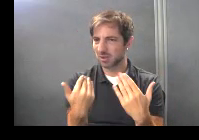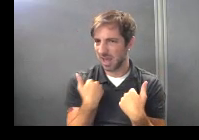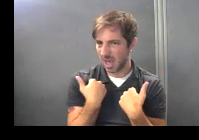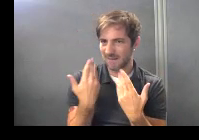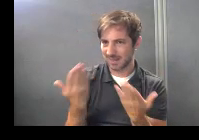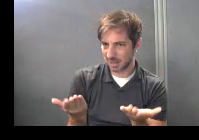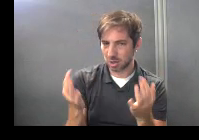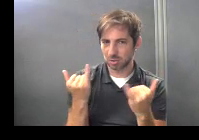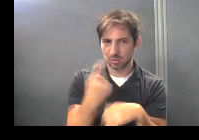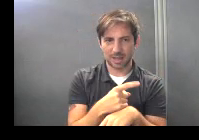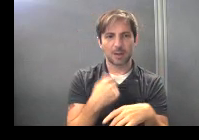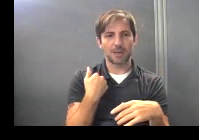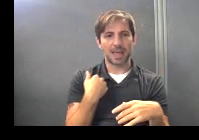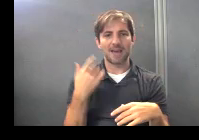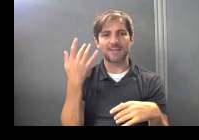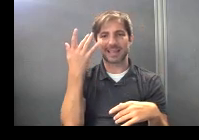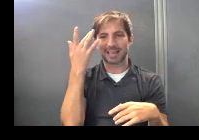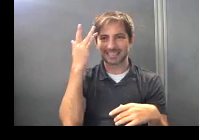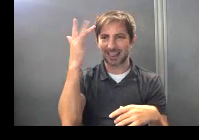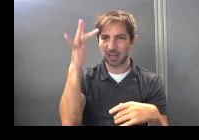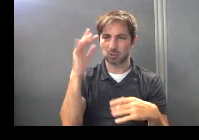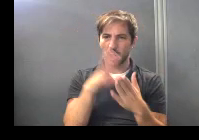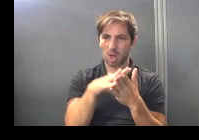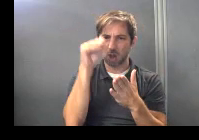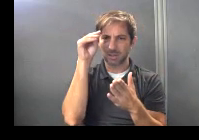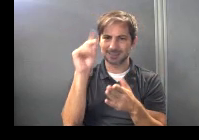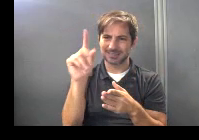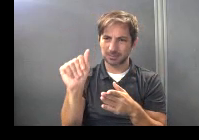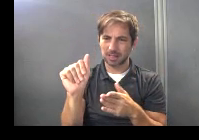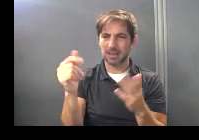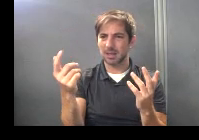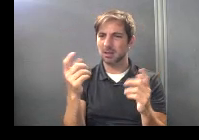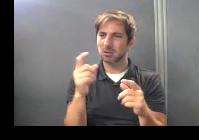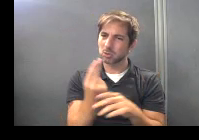COGNITIVE DISABILITIES, MAKE SURE TO USE PLAIN LANGUAGE.